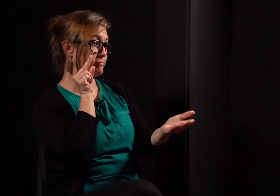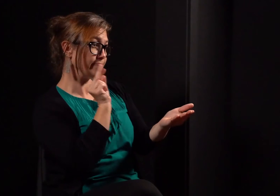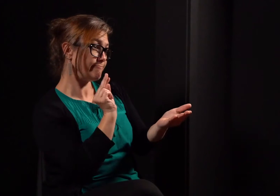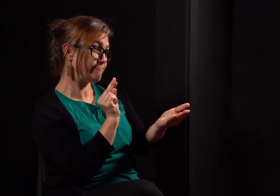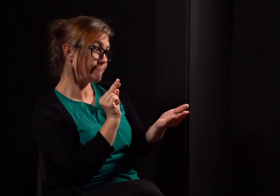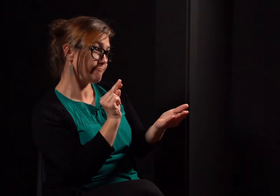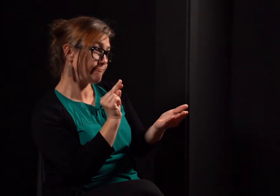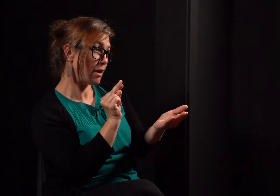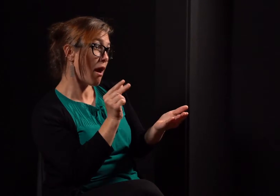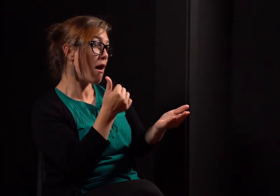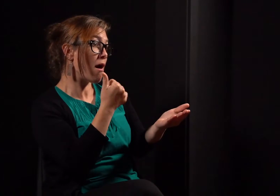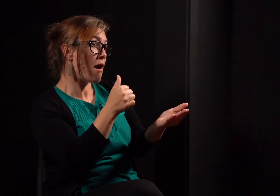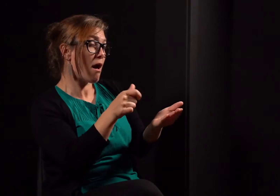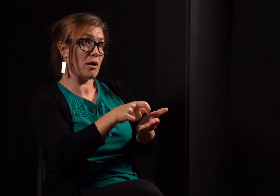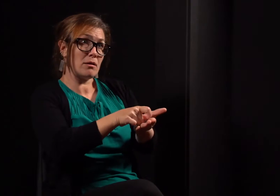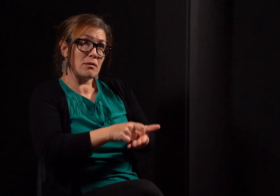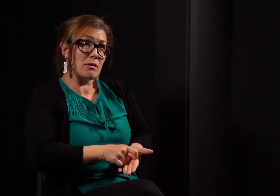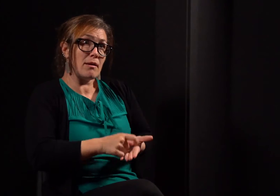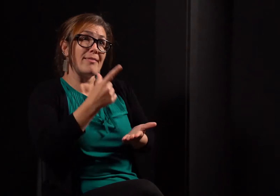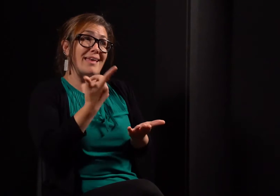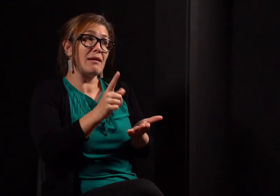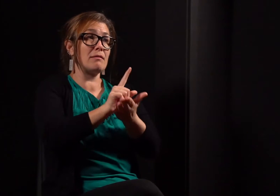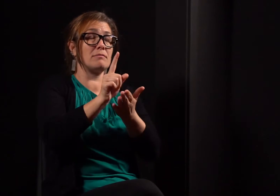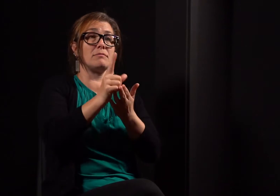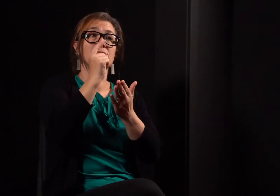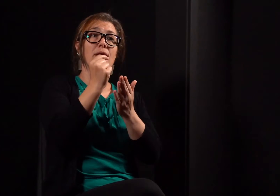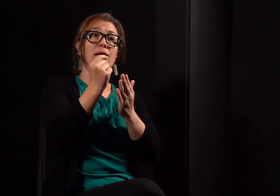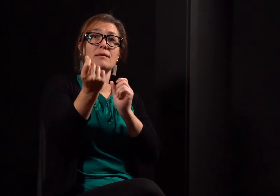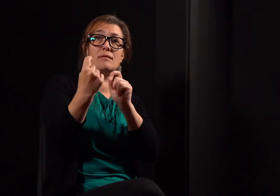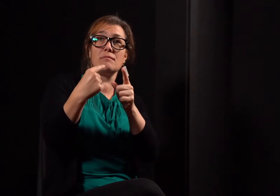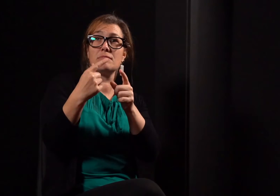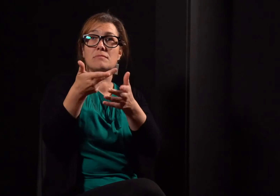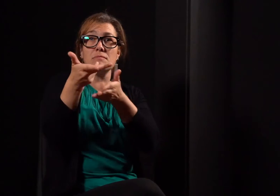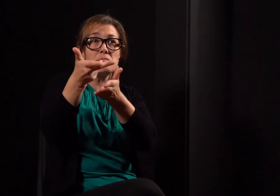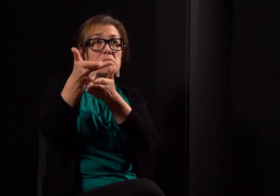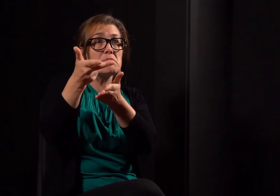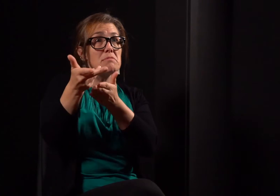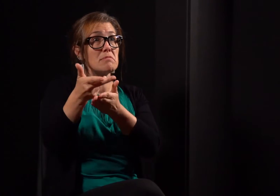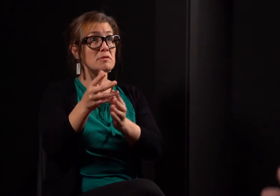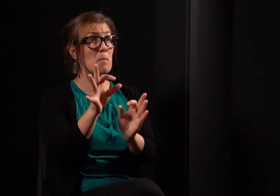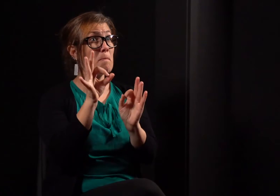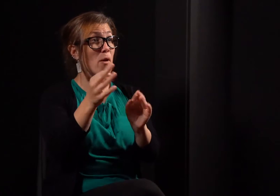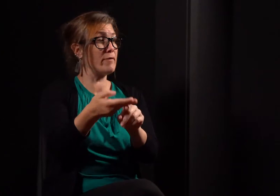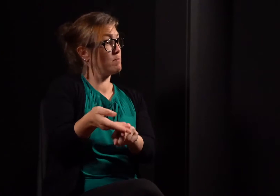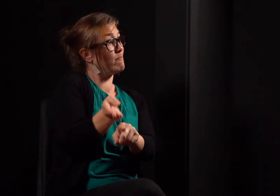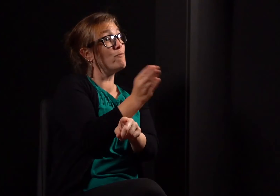send it to me before hand, so I could watch it, take notes and then I could have further discussions